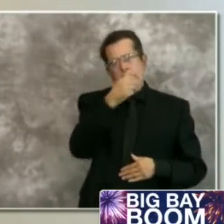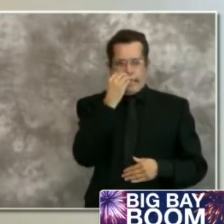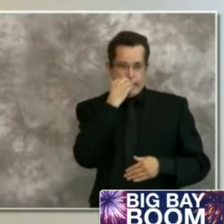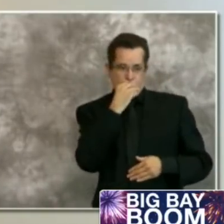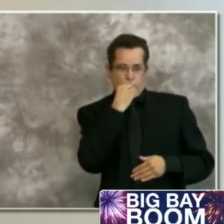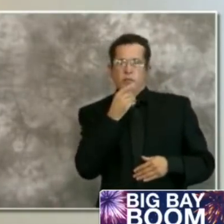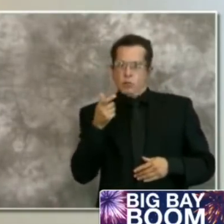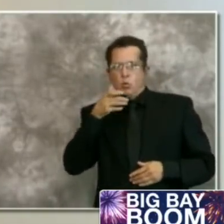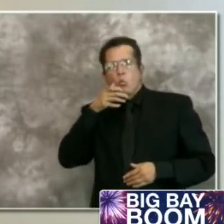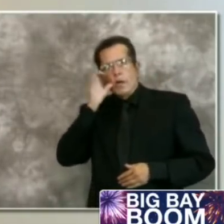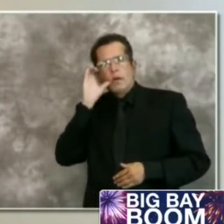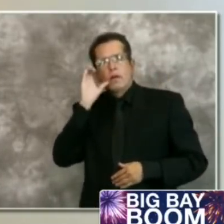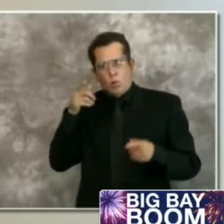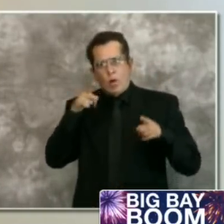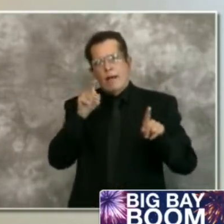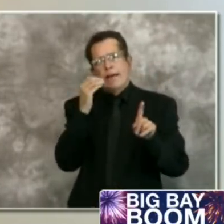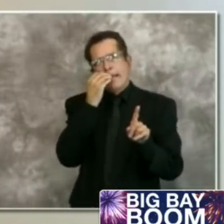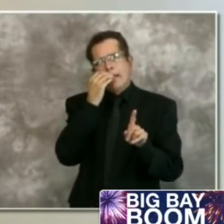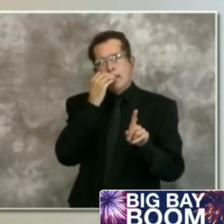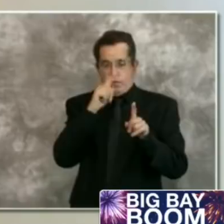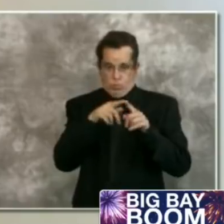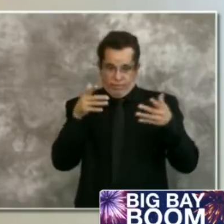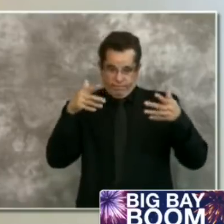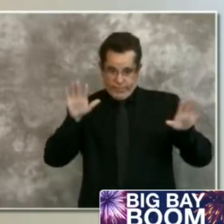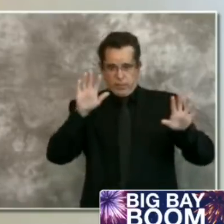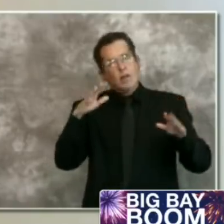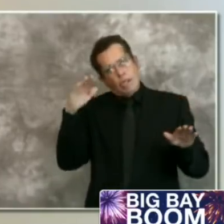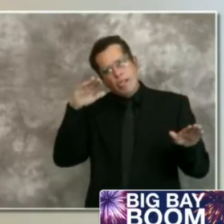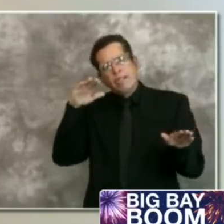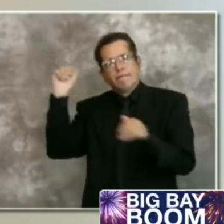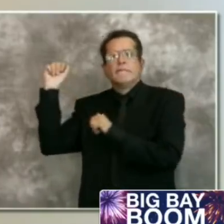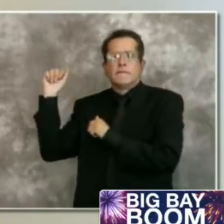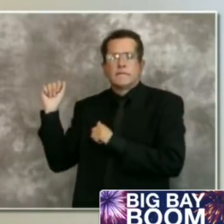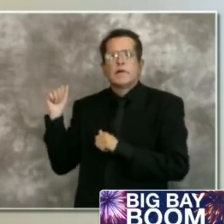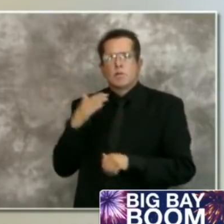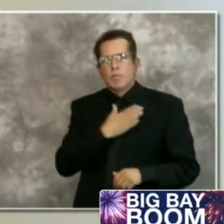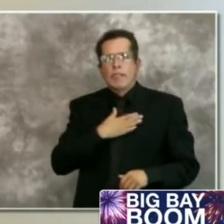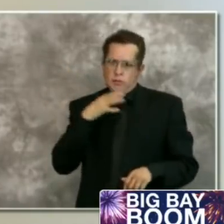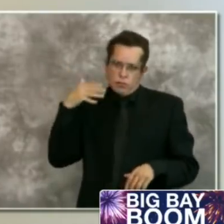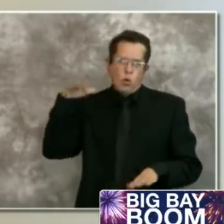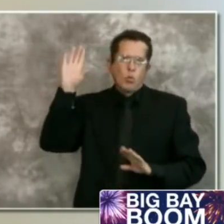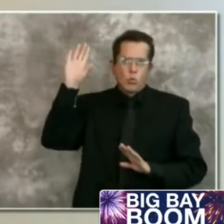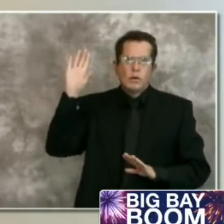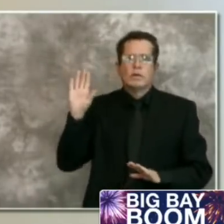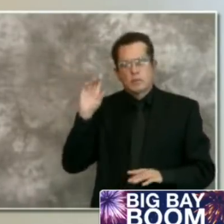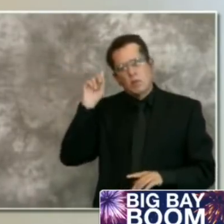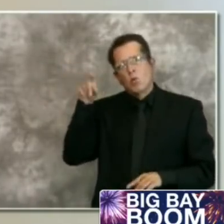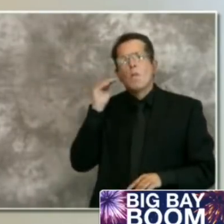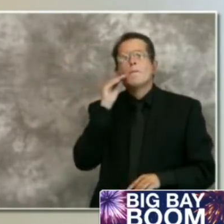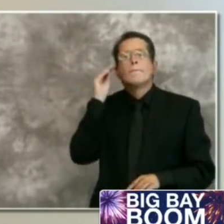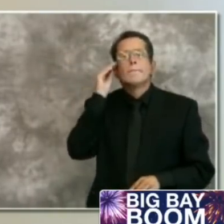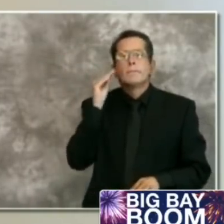CABLE AND GREAT. ANY DRINK YOU CAN DO MUCH BE A PART OF ME. ENJOY YOUR MEAL. HOW DO YOU THINK WHAT YOU ENJOY YOUR MEAL AND THEN WHEN YOU'RE DONE